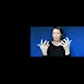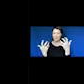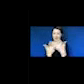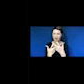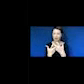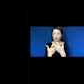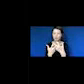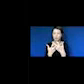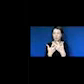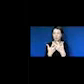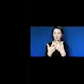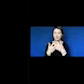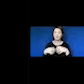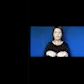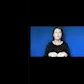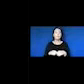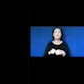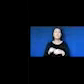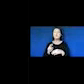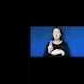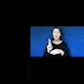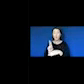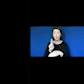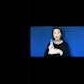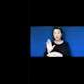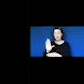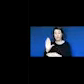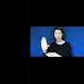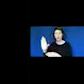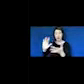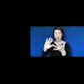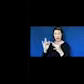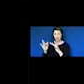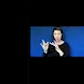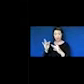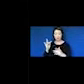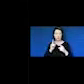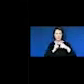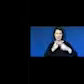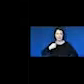We are utilizing both the job seekers network as well as our own network as an employment